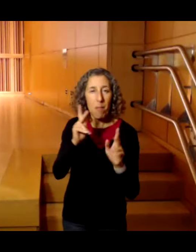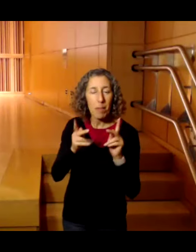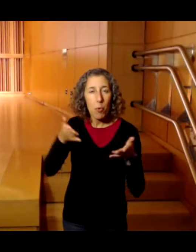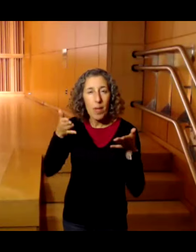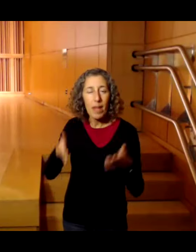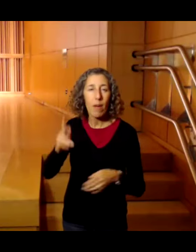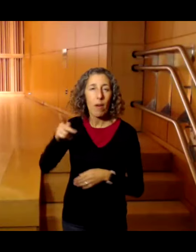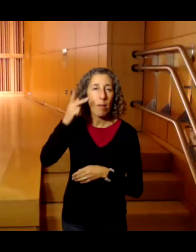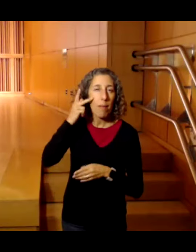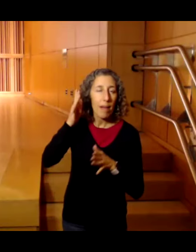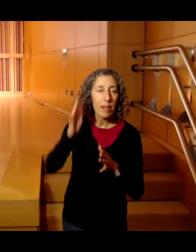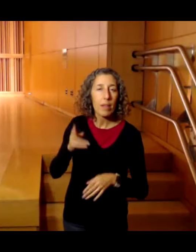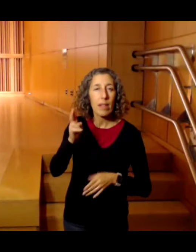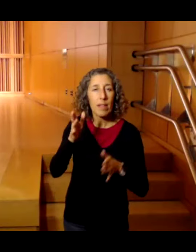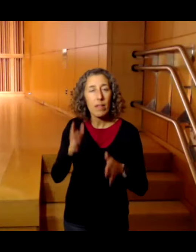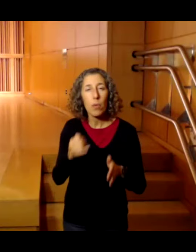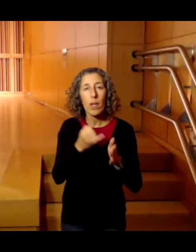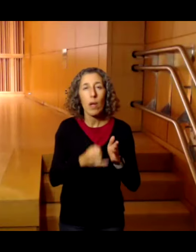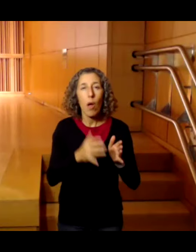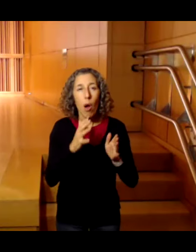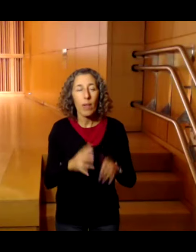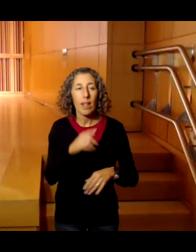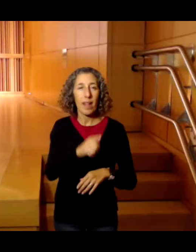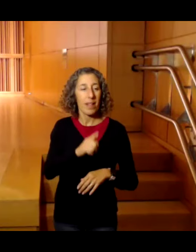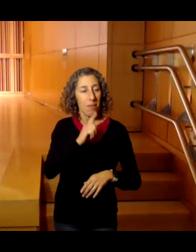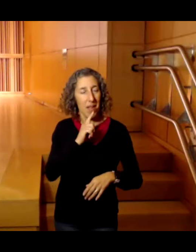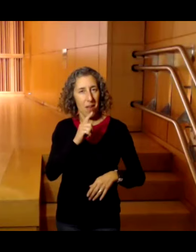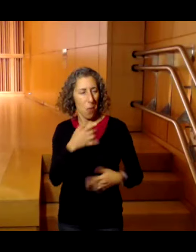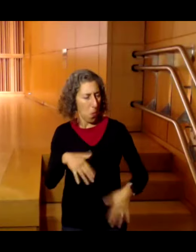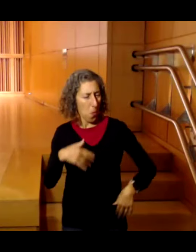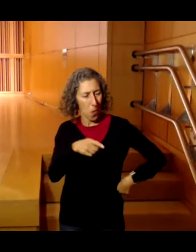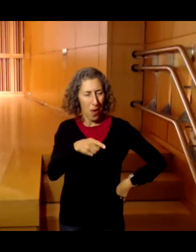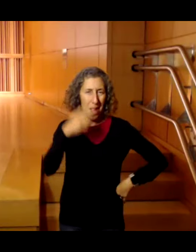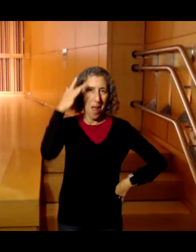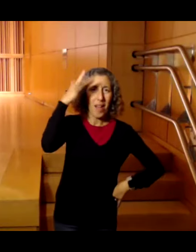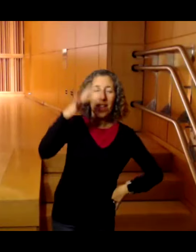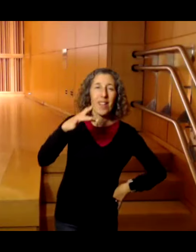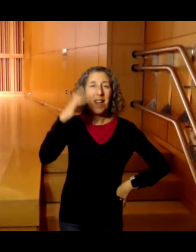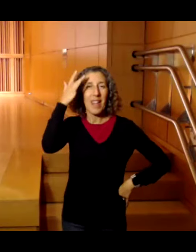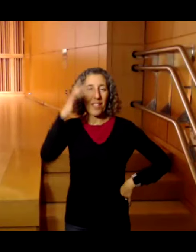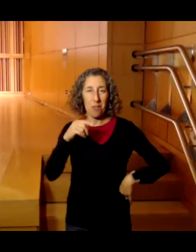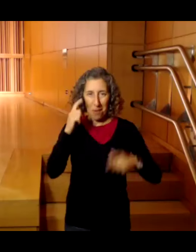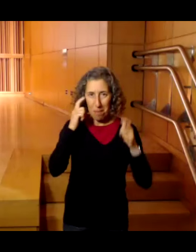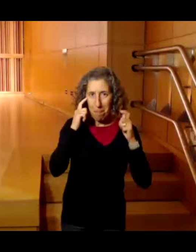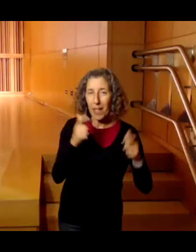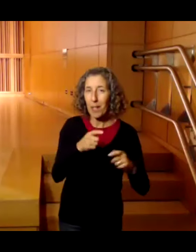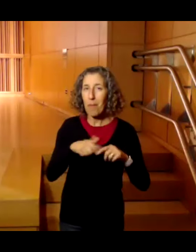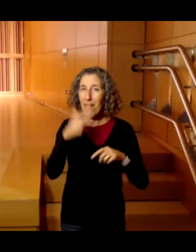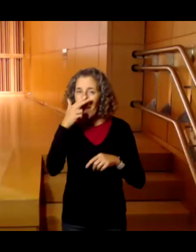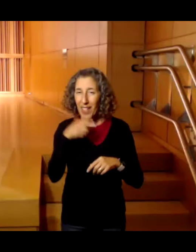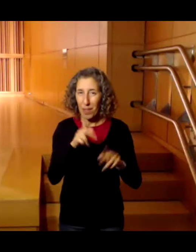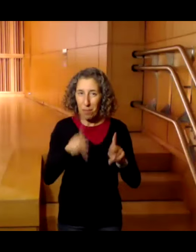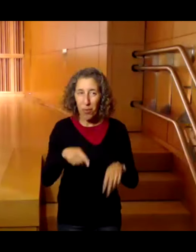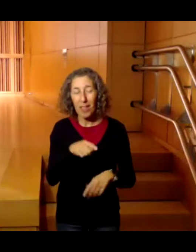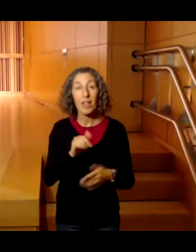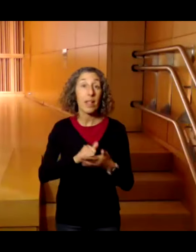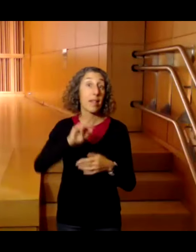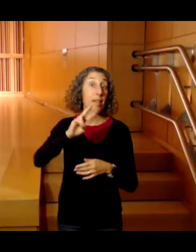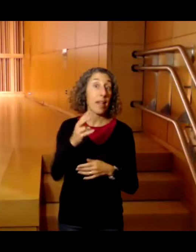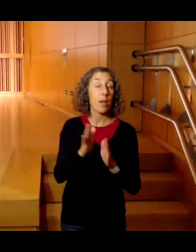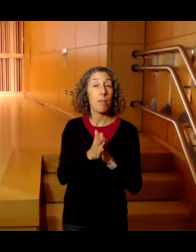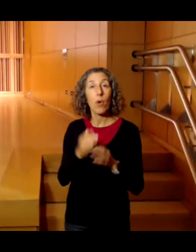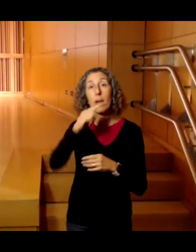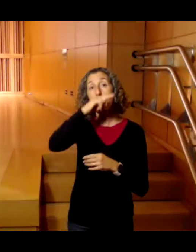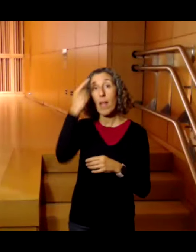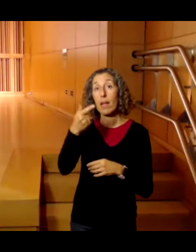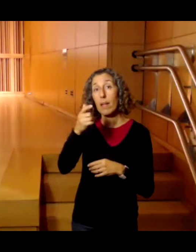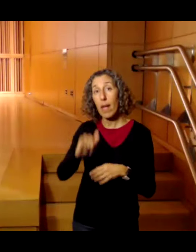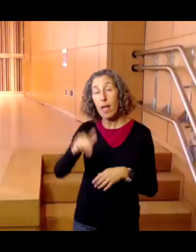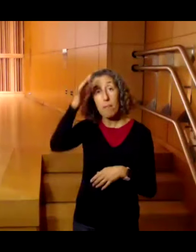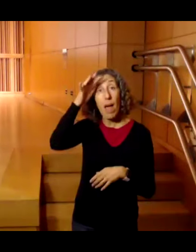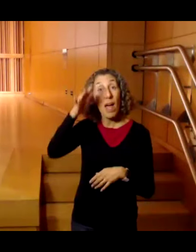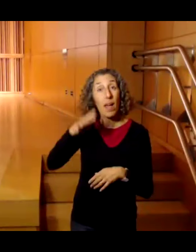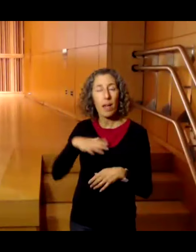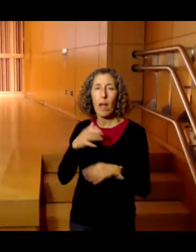and a hotshot young intellectual. Then Professor at Johns Hopkins University, whose second book, Black Gay Man, was on everybody's shelf, save.